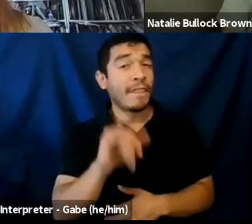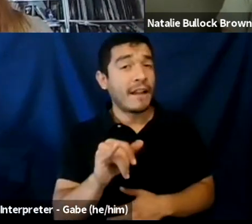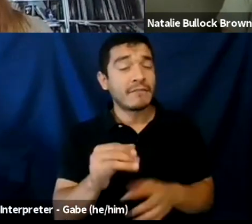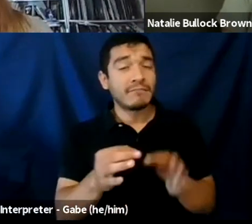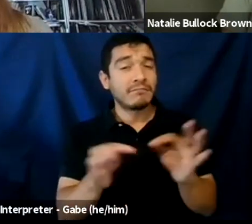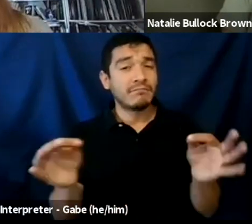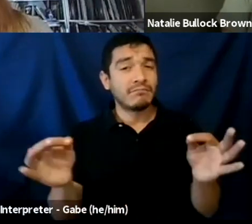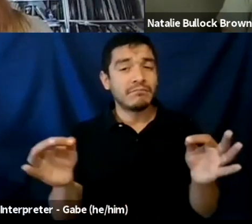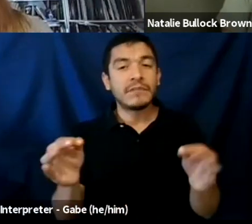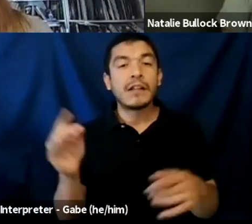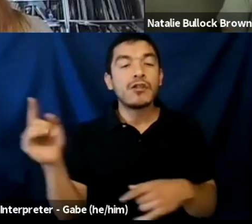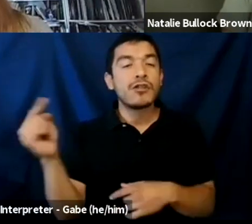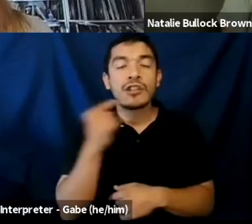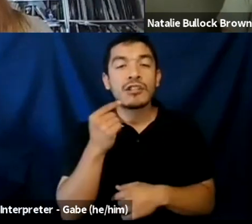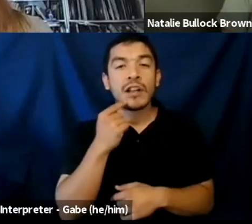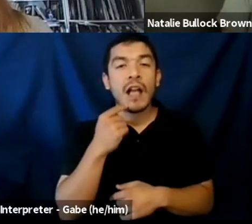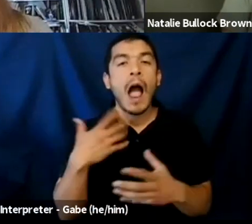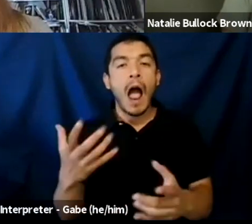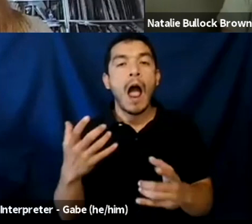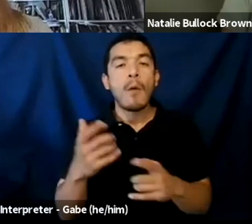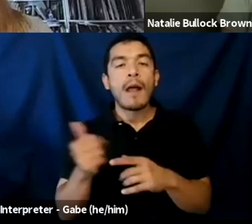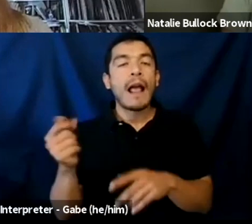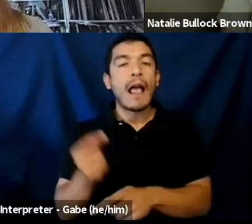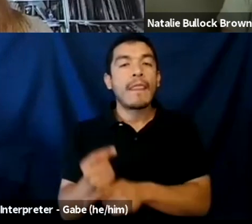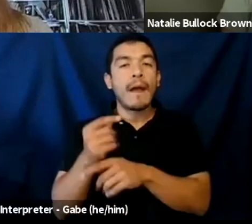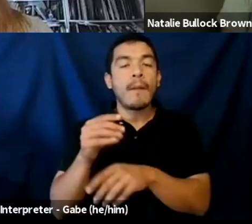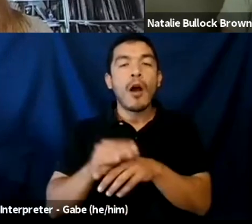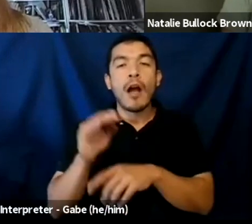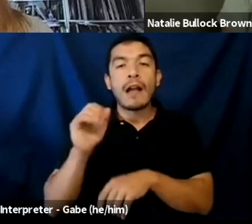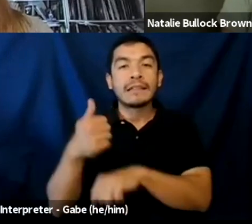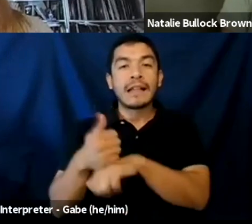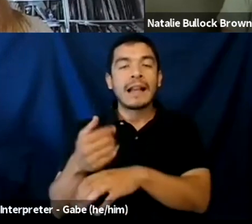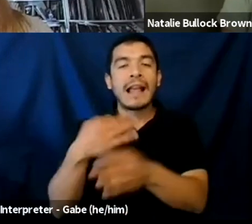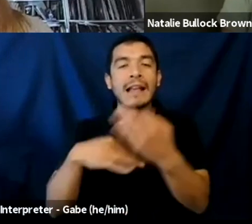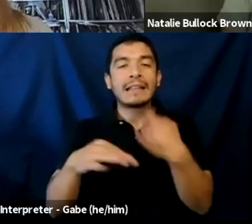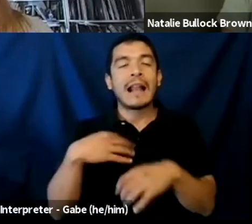was that she said, "I wanted a therapist on set, "and instead I got lawyers."